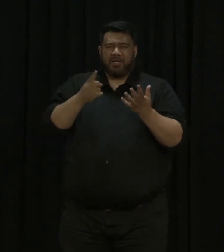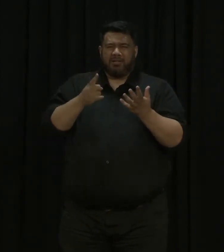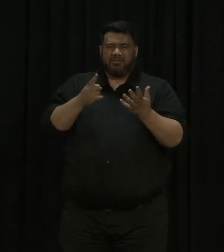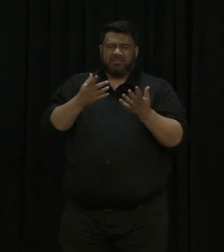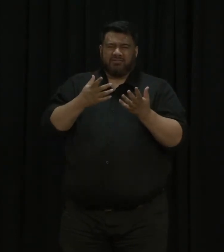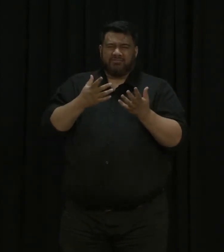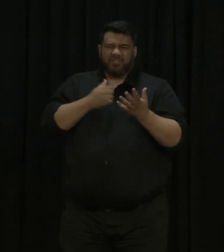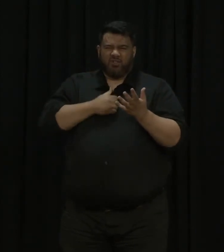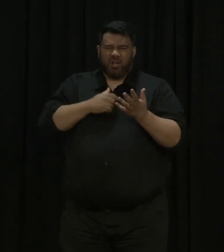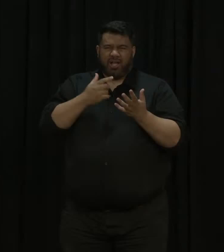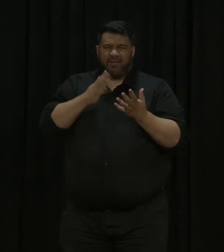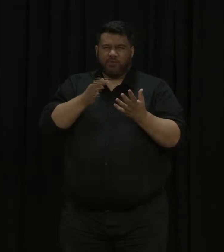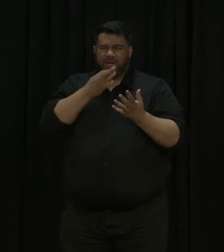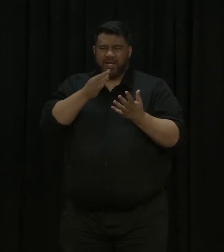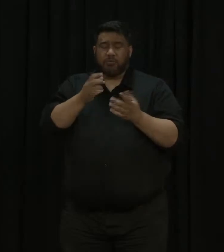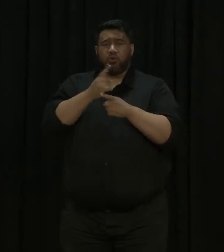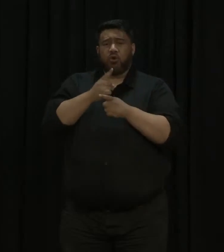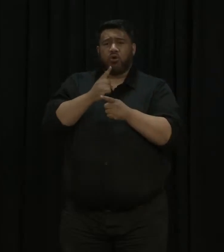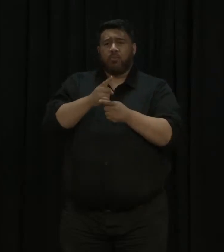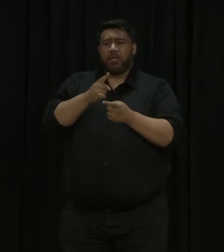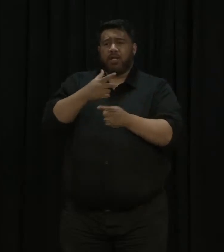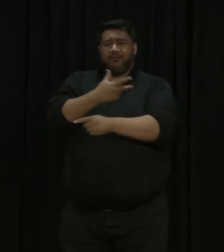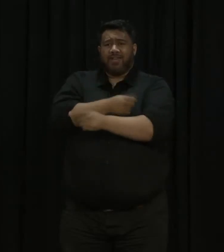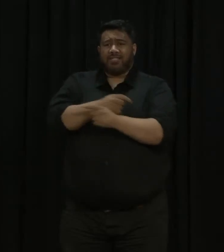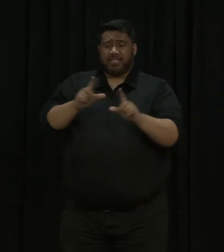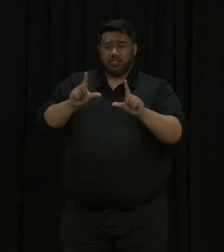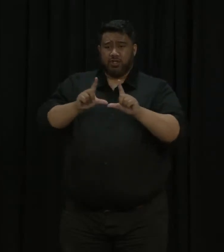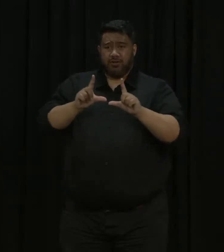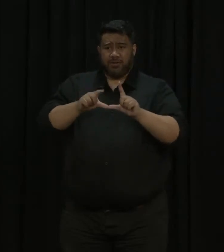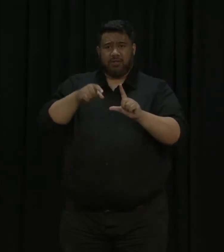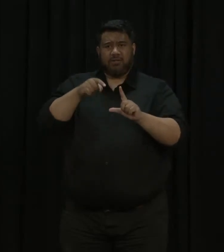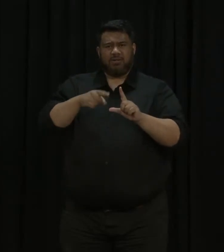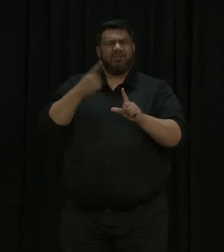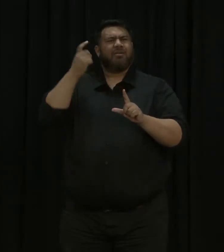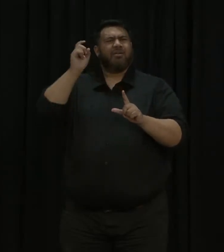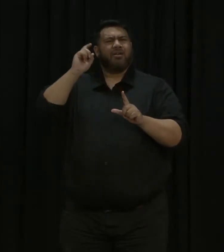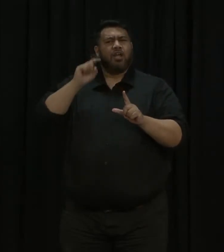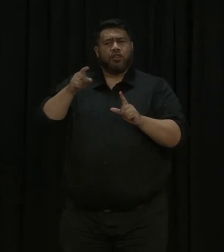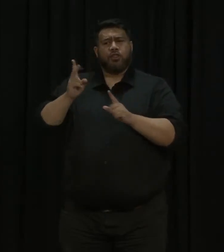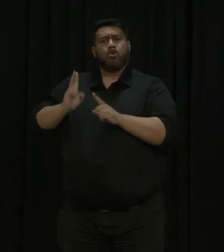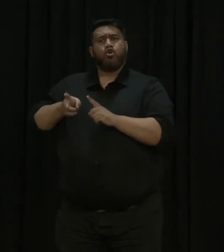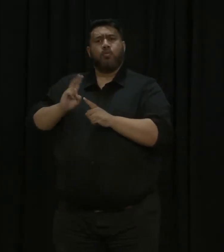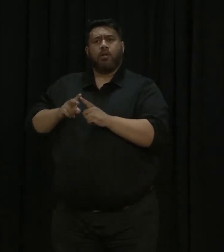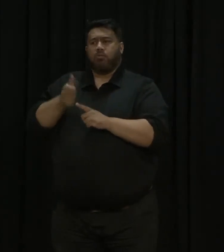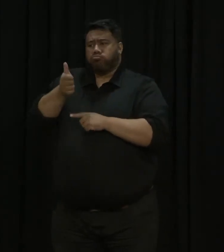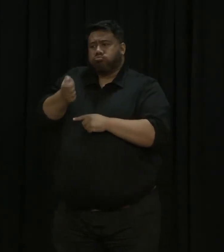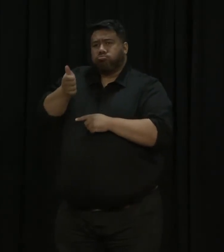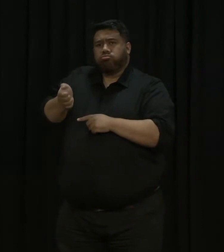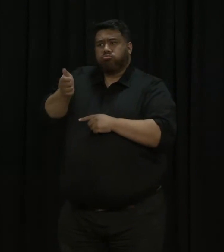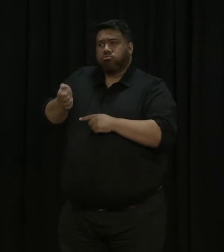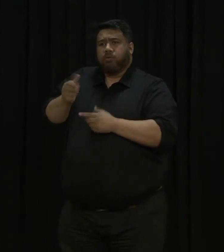Forgive me if this is beyond my understanding of the technology but in terms of the